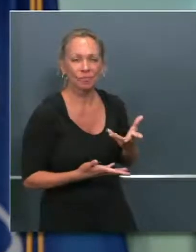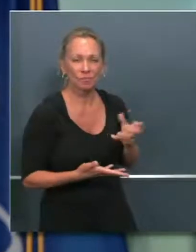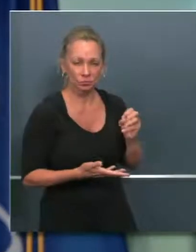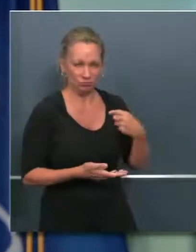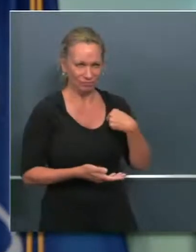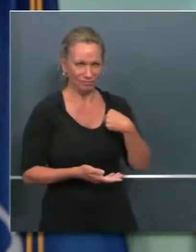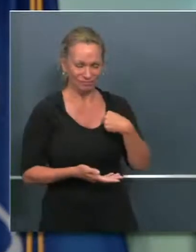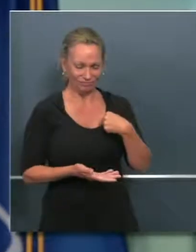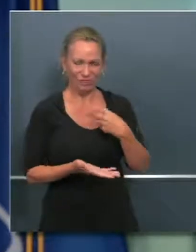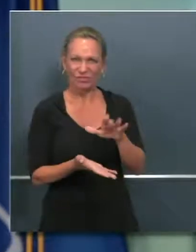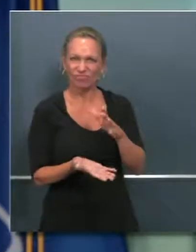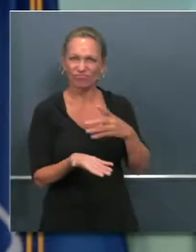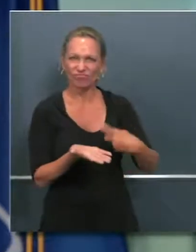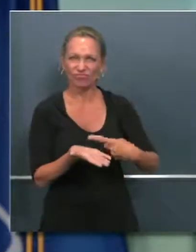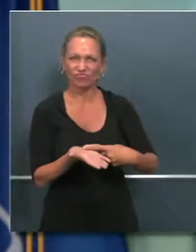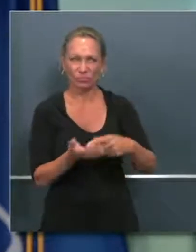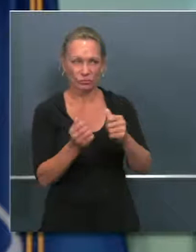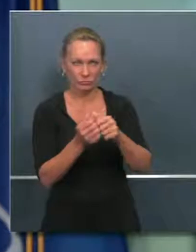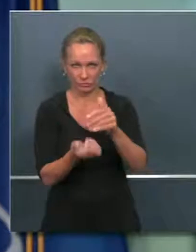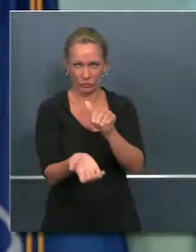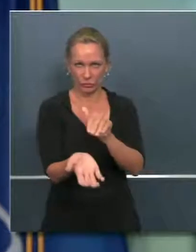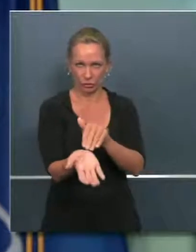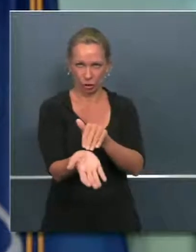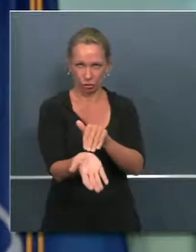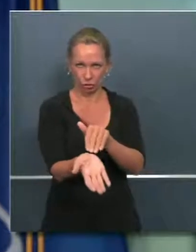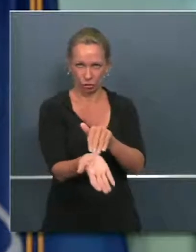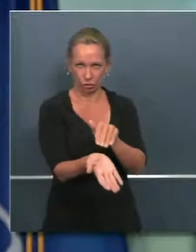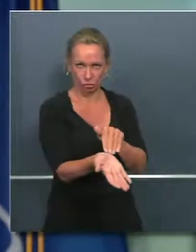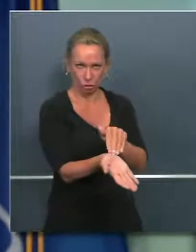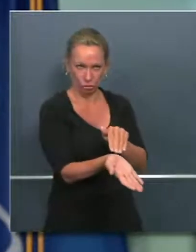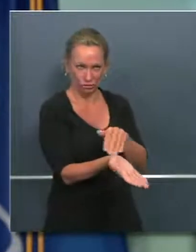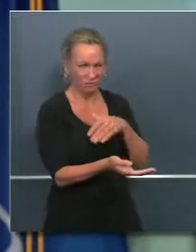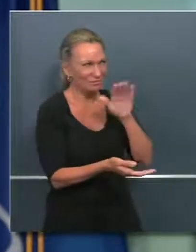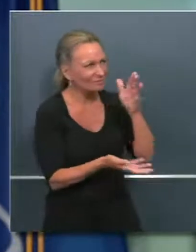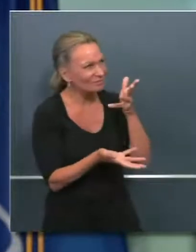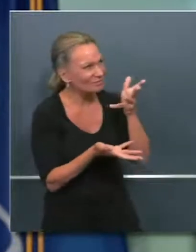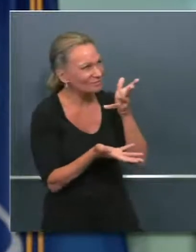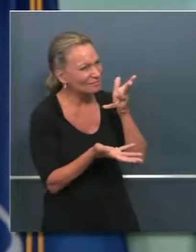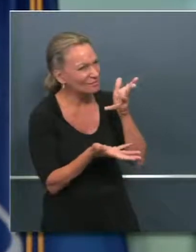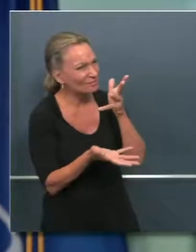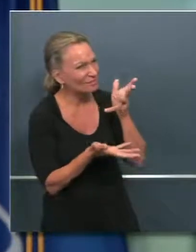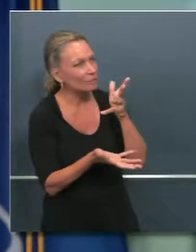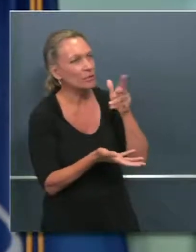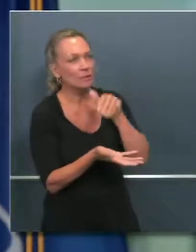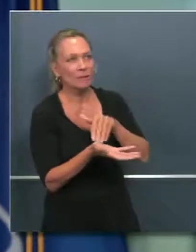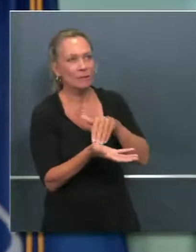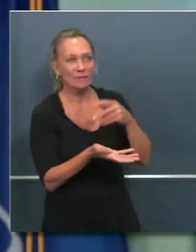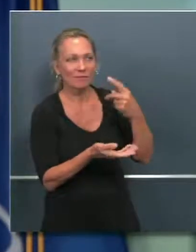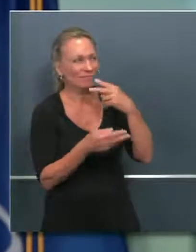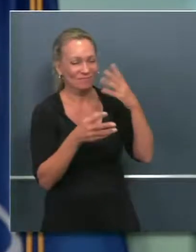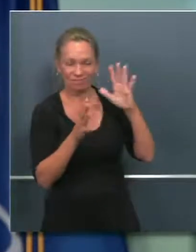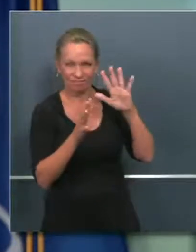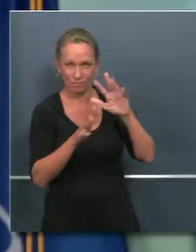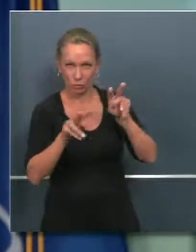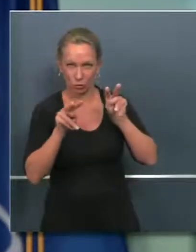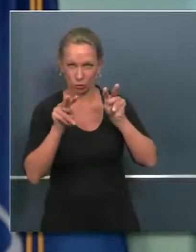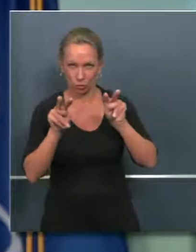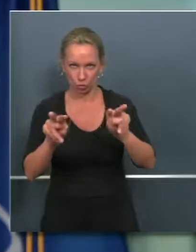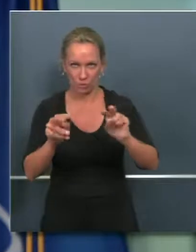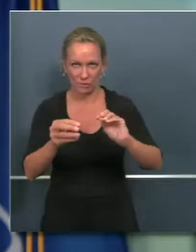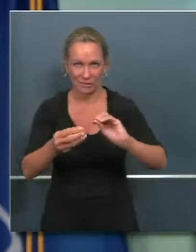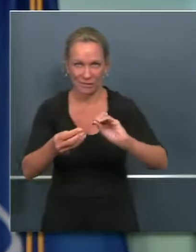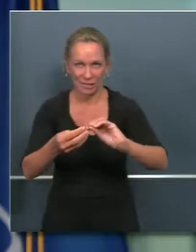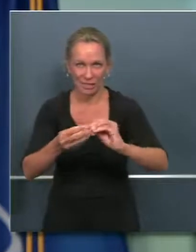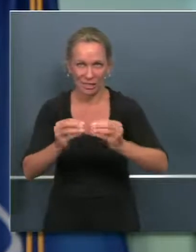watch list 3 to 14 days where we have concern we will process 19 counties representing 72% of